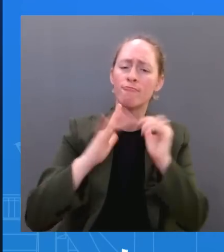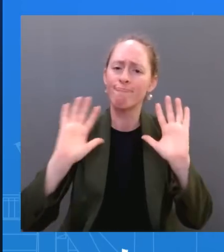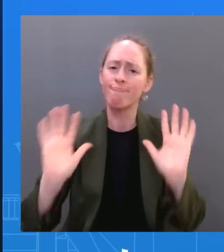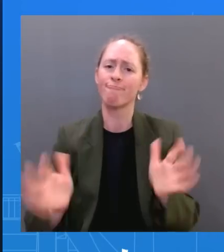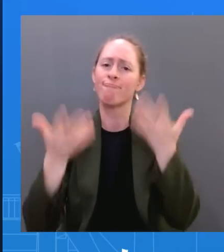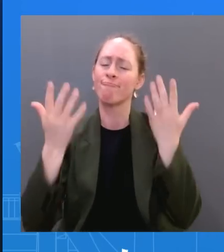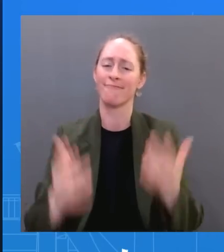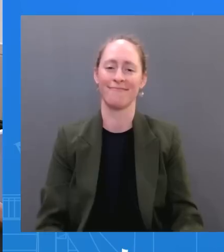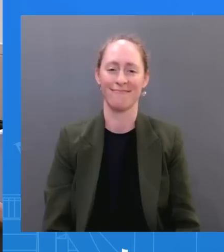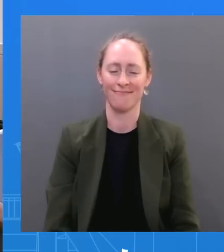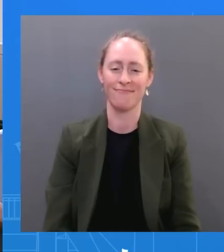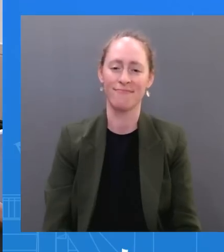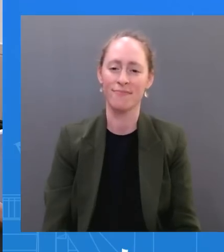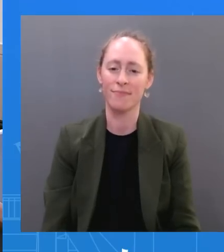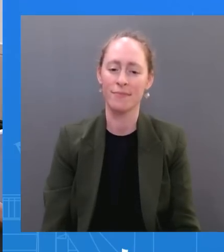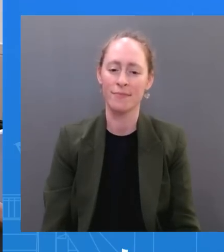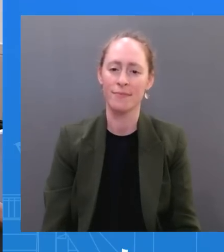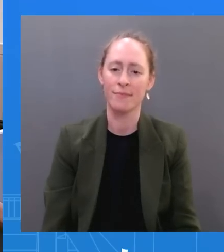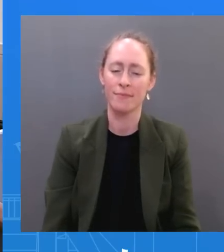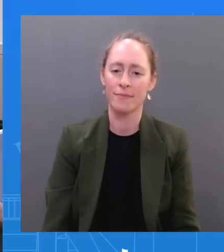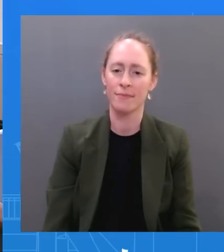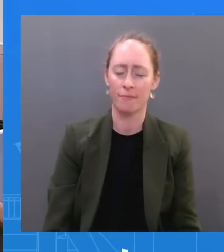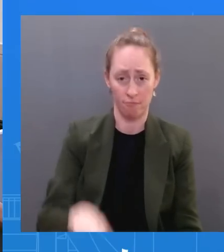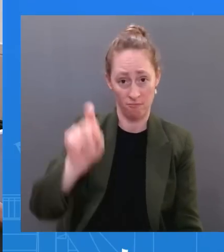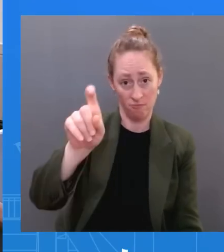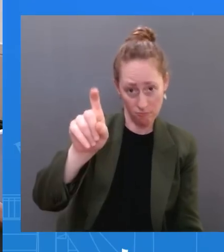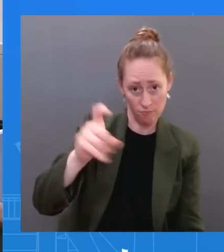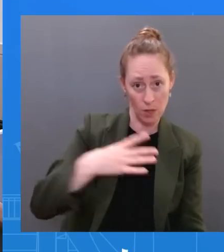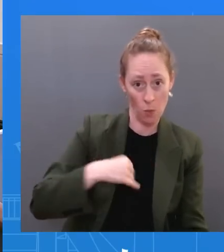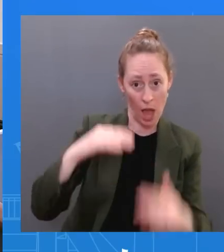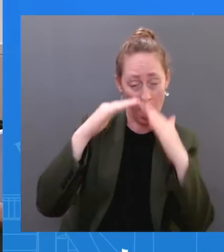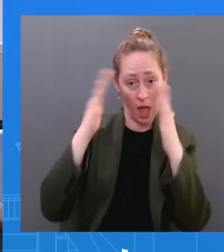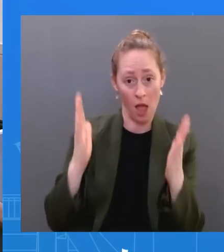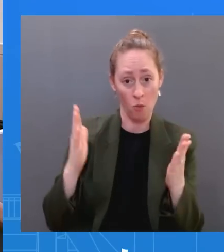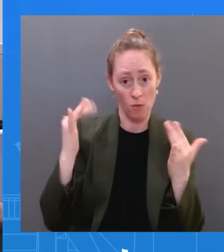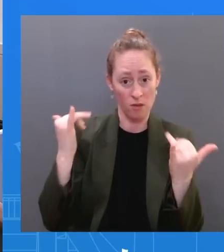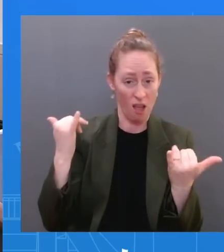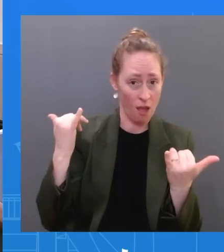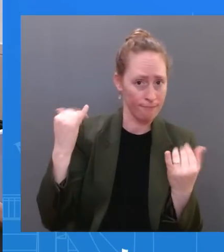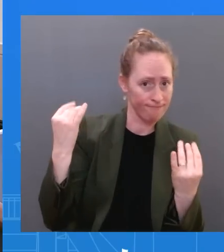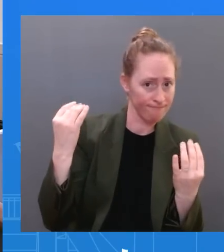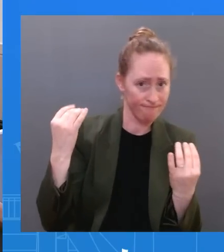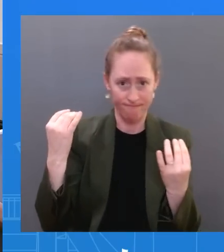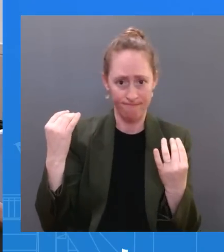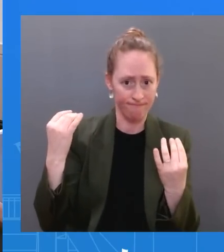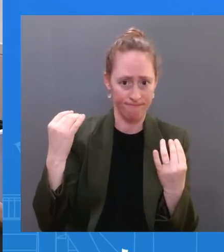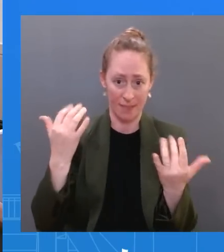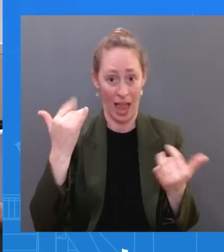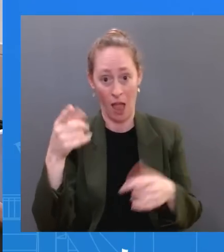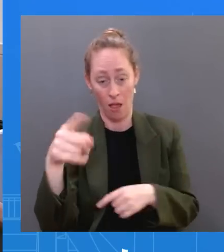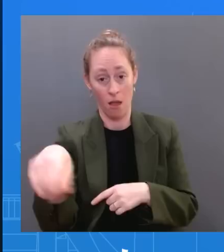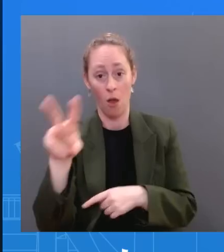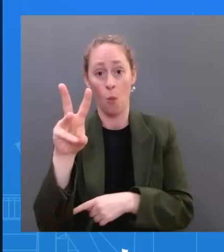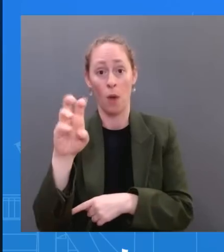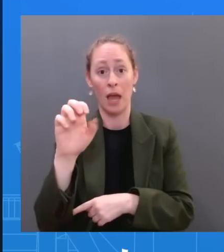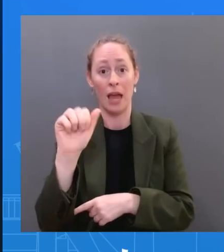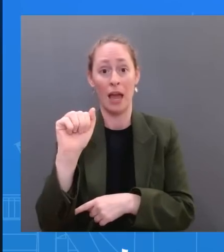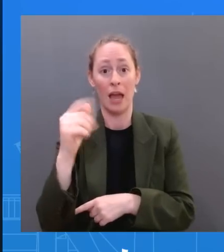to Saudi Arabia dependent on progress that the country makes with its war -- ending its war with Yemen? Mr. Sullivan: So you may recall